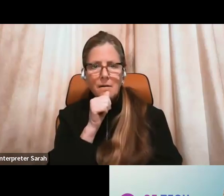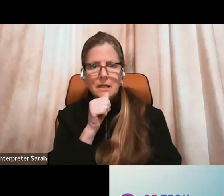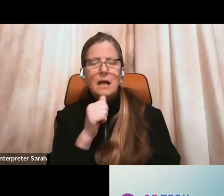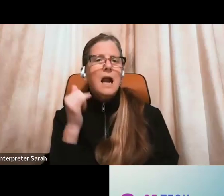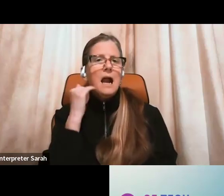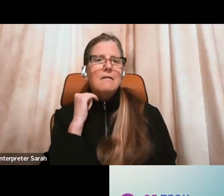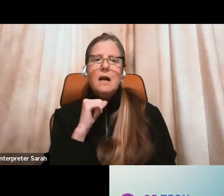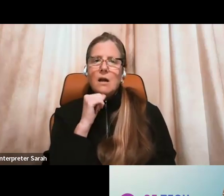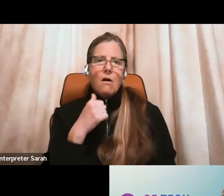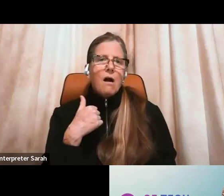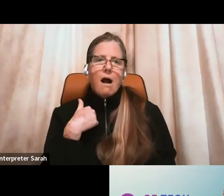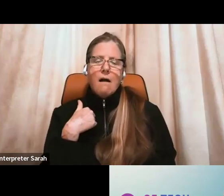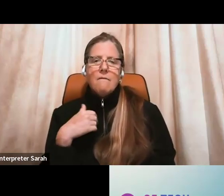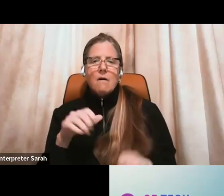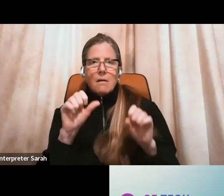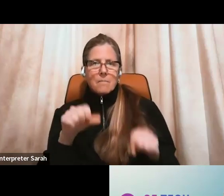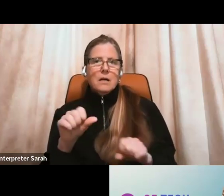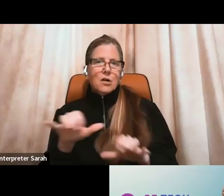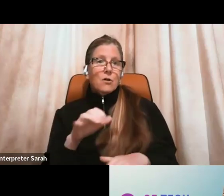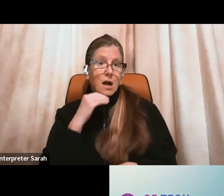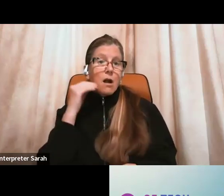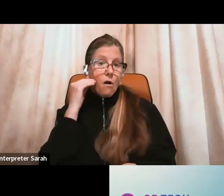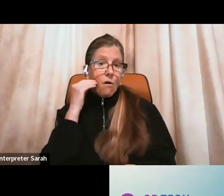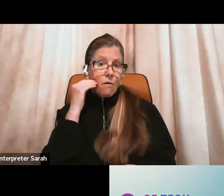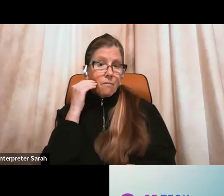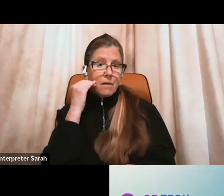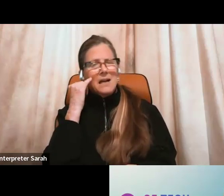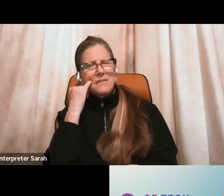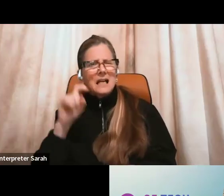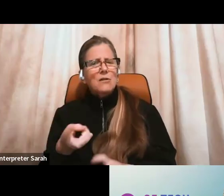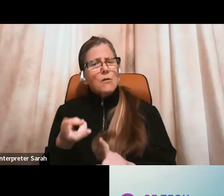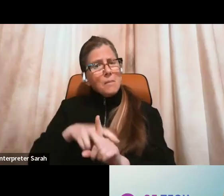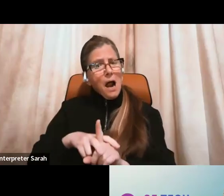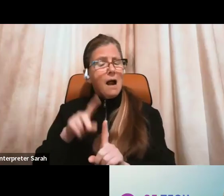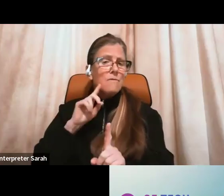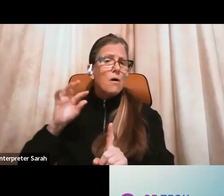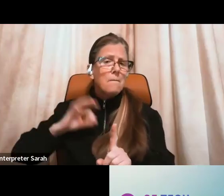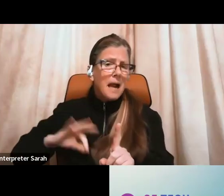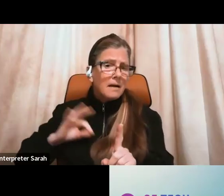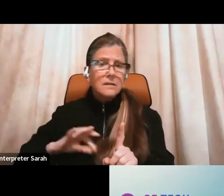don't have the ability to do it at home, like, they need to apply for benefits or whatever.